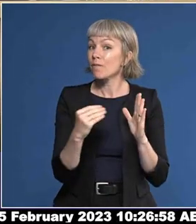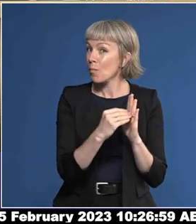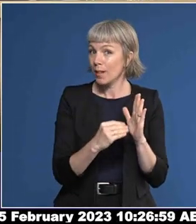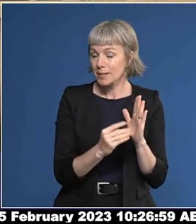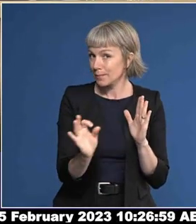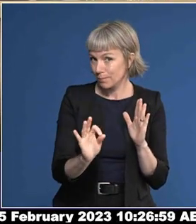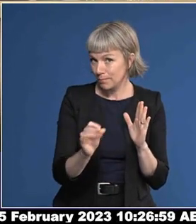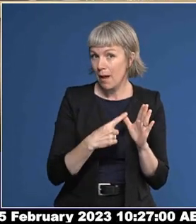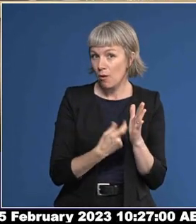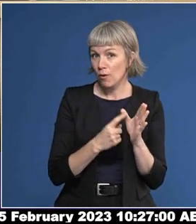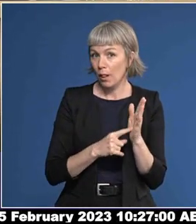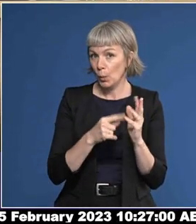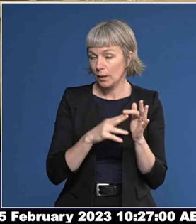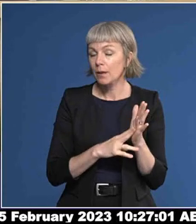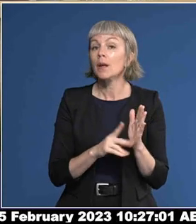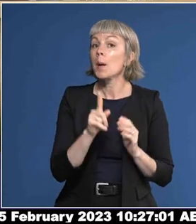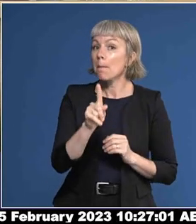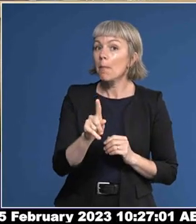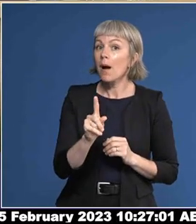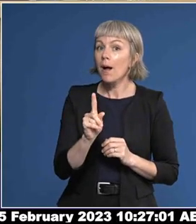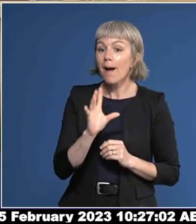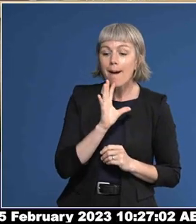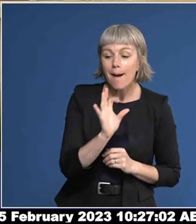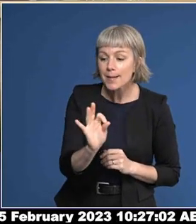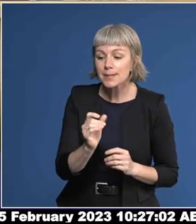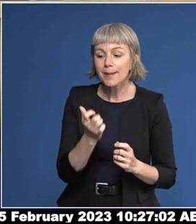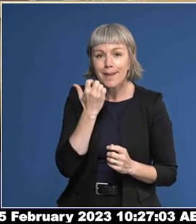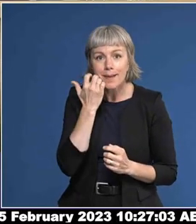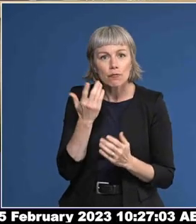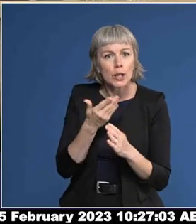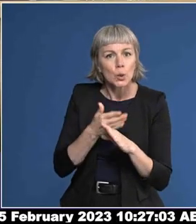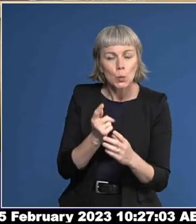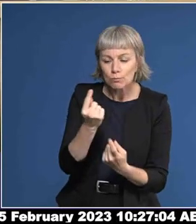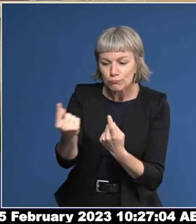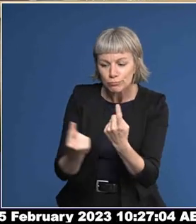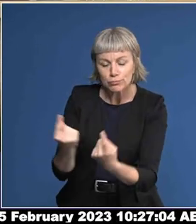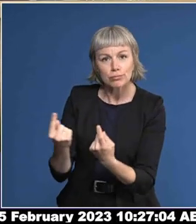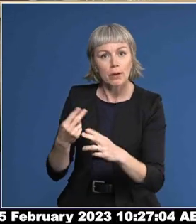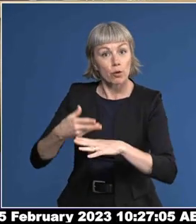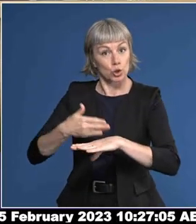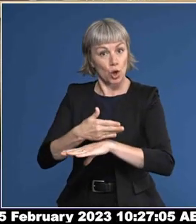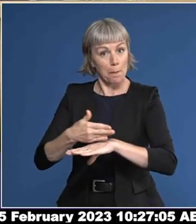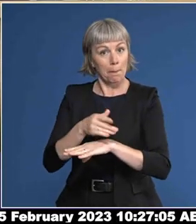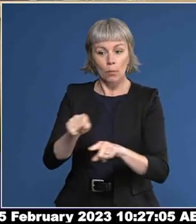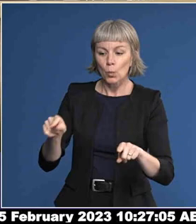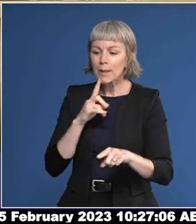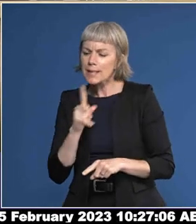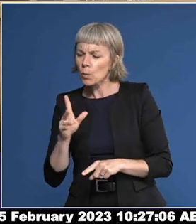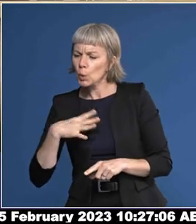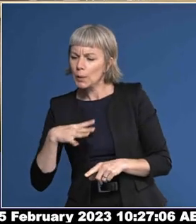recruitment process what they would require to make sure that they complete their job. That's standard for every employee. Ms Toohey? MS TOOHEY: Yes, we do.